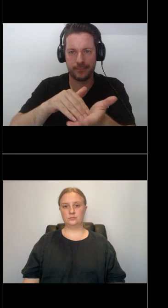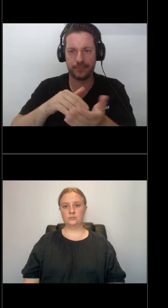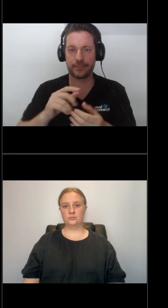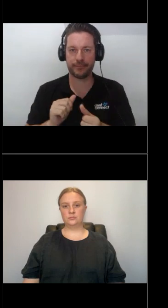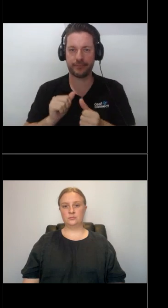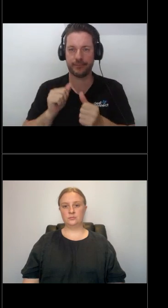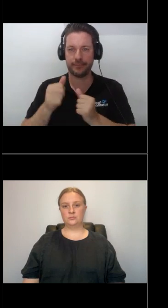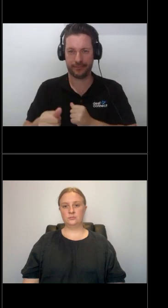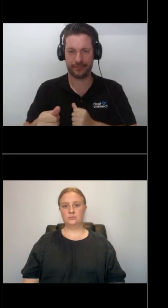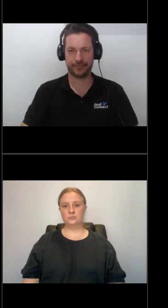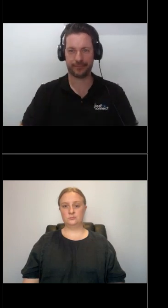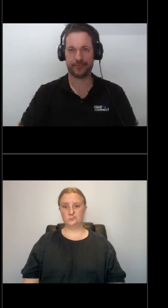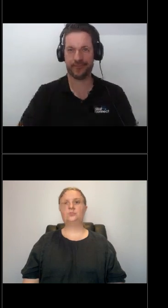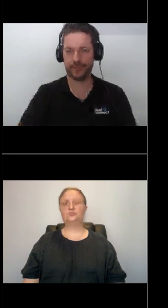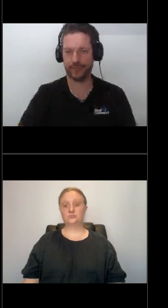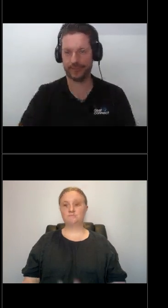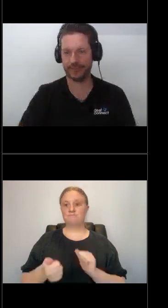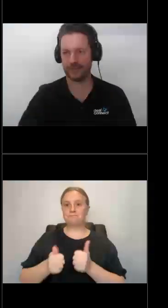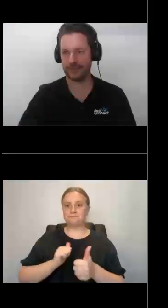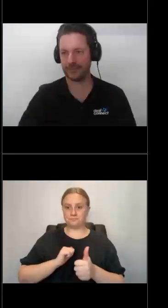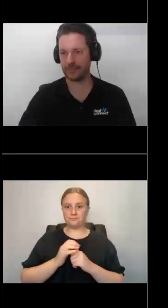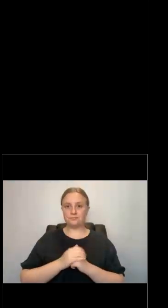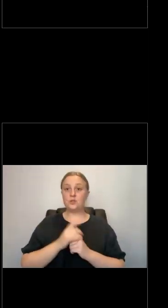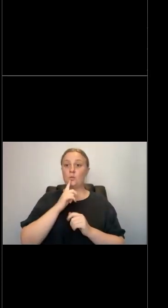the referral document is reviewed by a assisting psychiatrist.